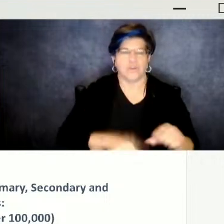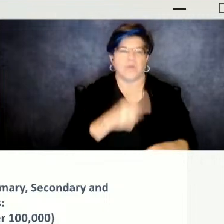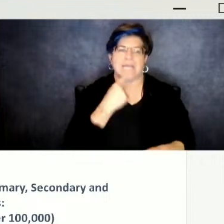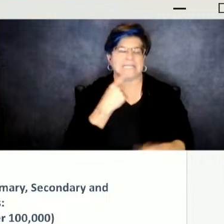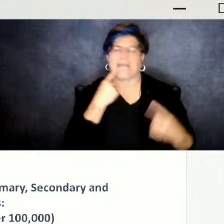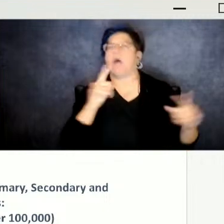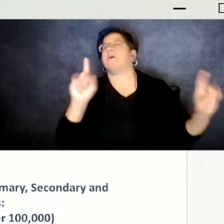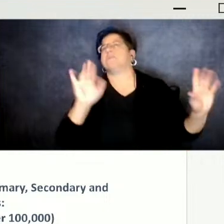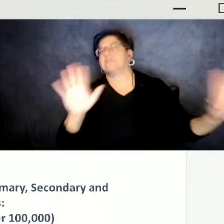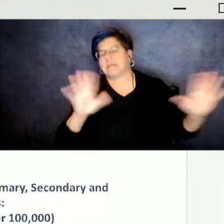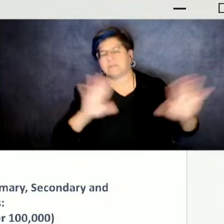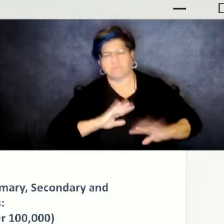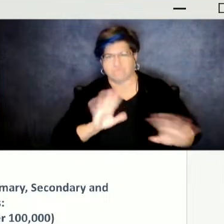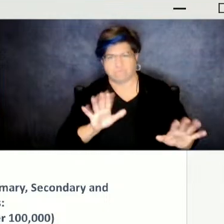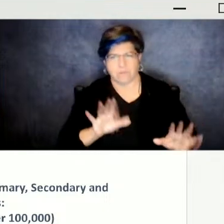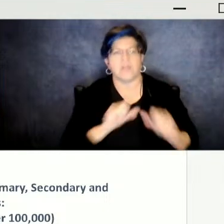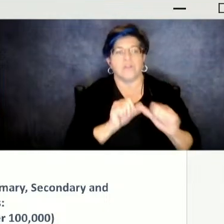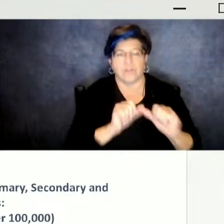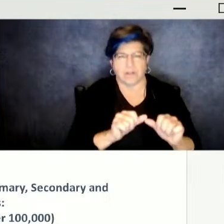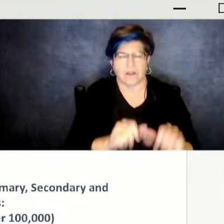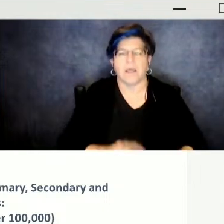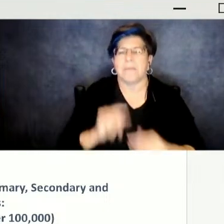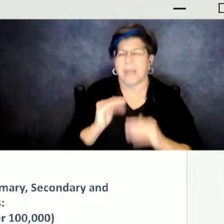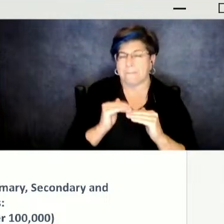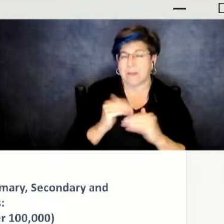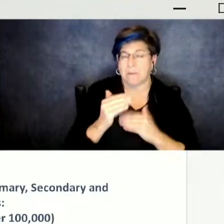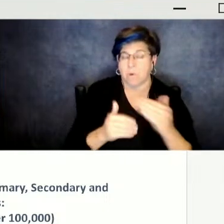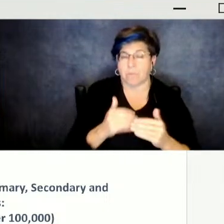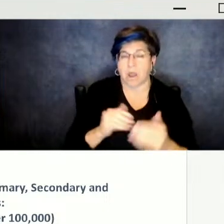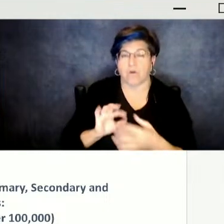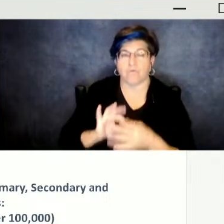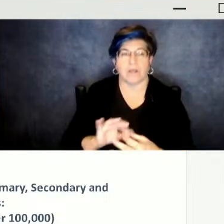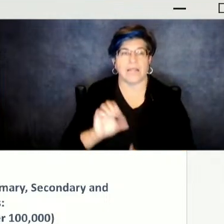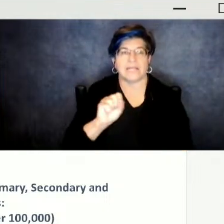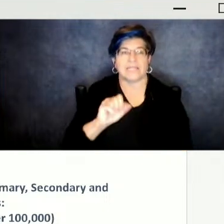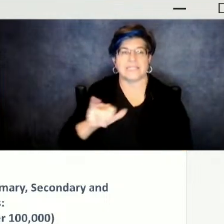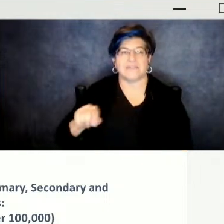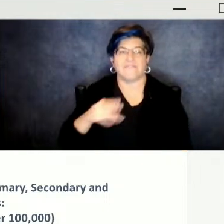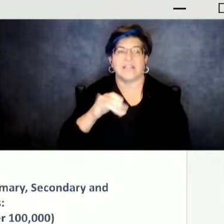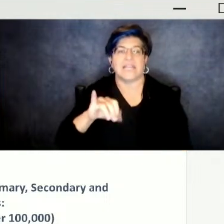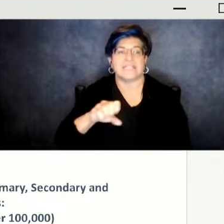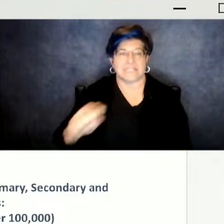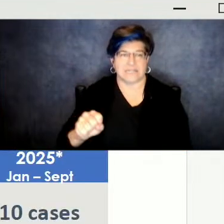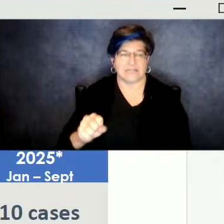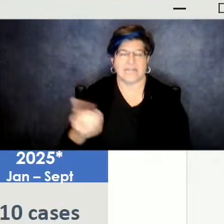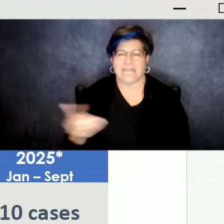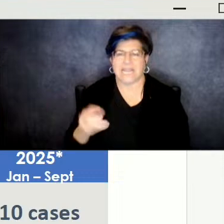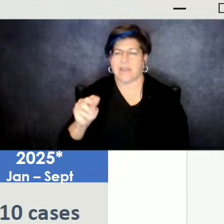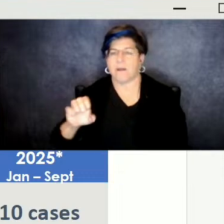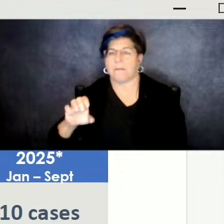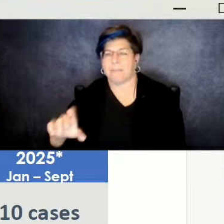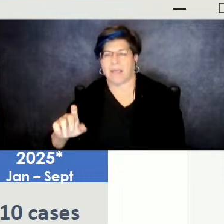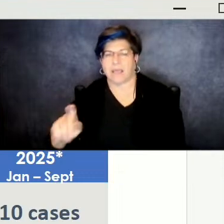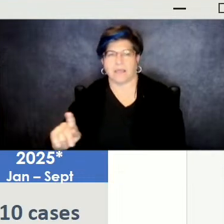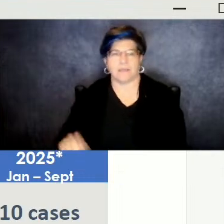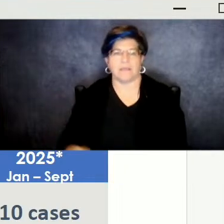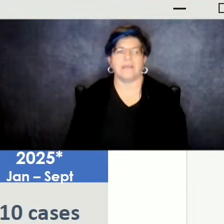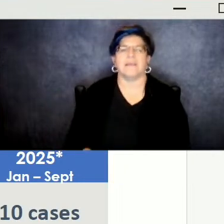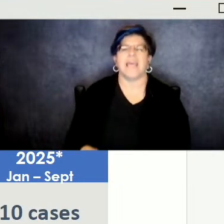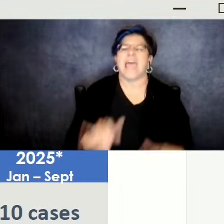MEANS YOU HAVE TO KEEP DOING IT. YOU CAN'T YOU KNOW, CAN'T CLAIM SUCCESS.